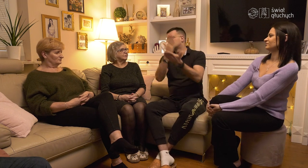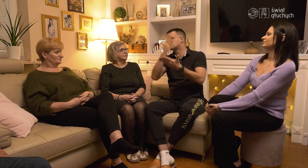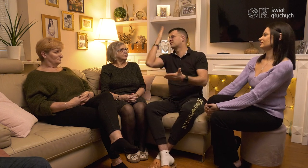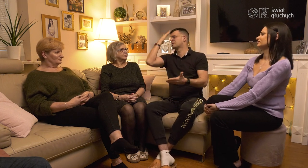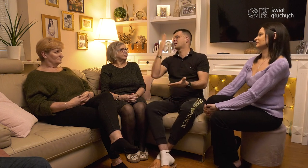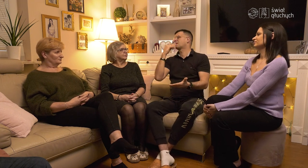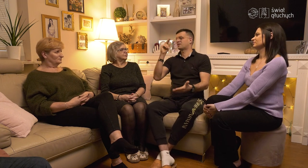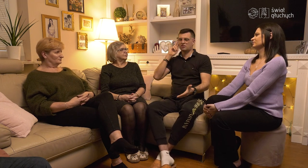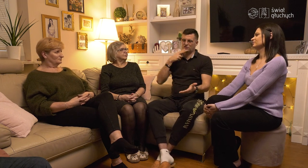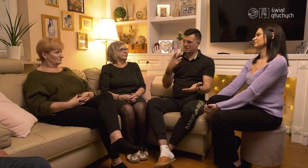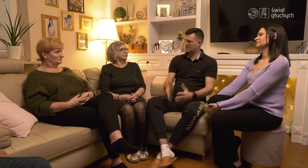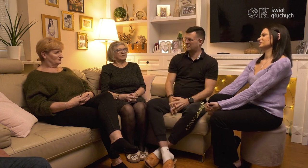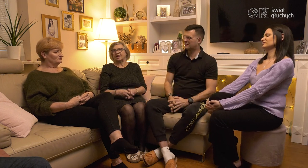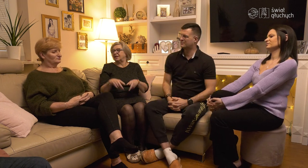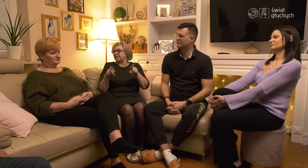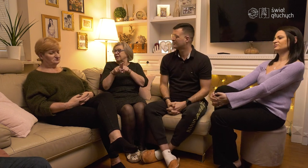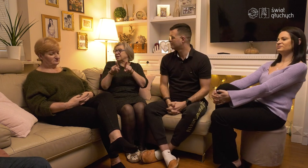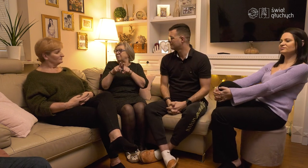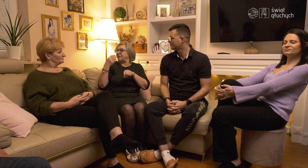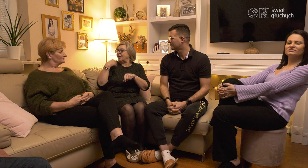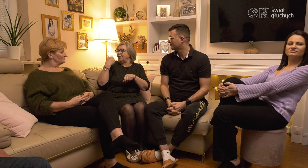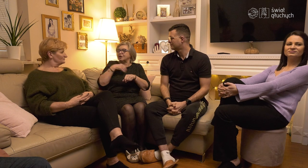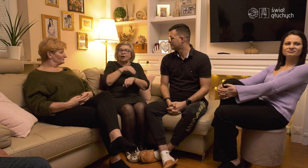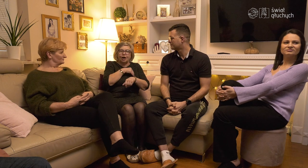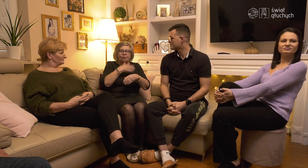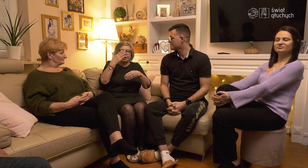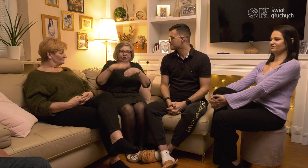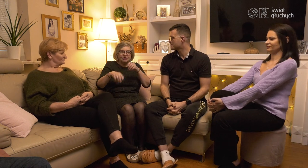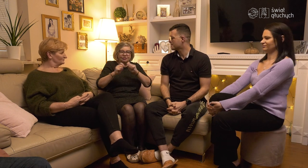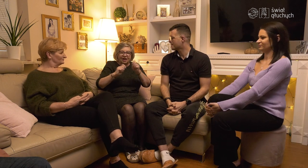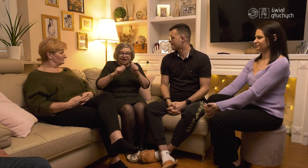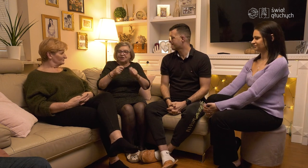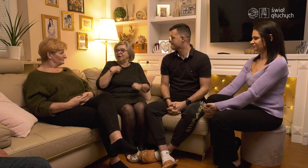that's why they know what it looks [Grażyna]: Once, during school, when we had vacations,